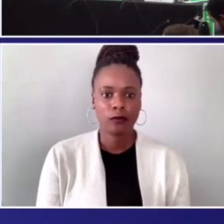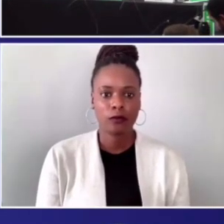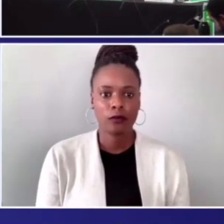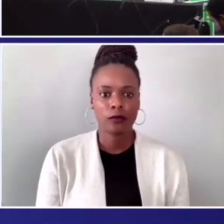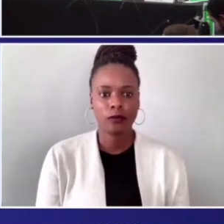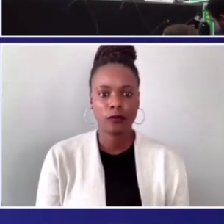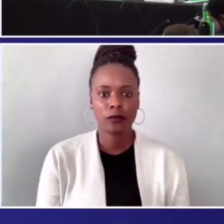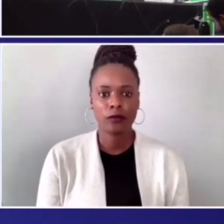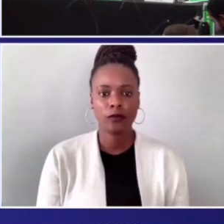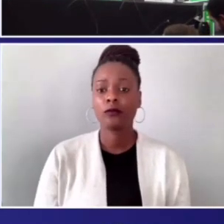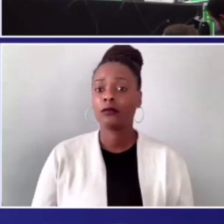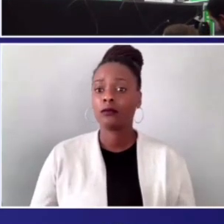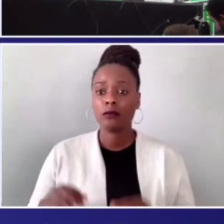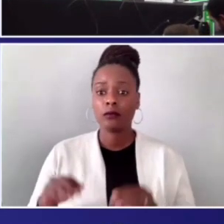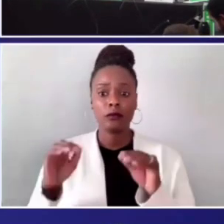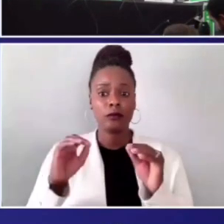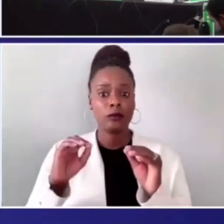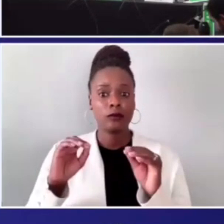I see no other cards, so you can proceed.